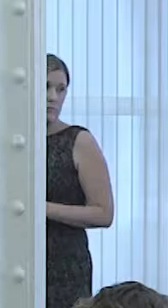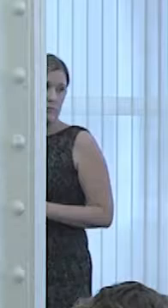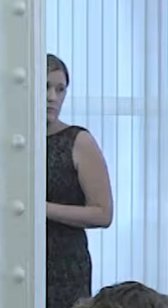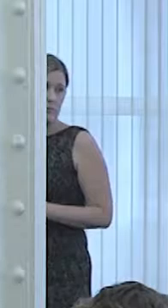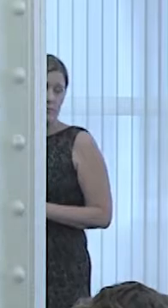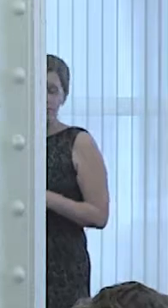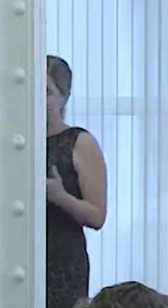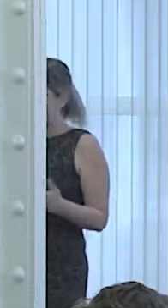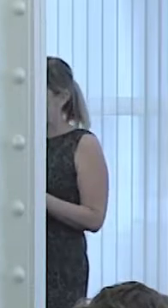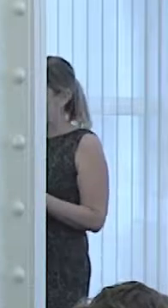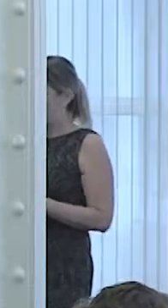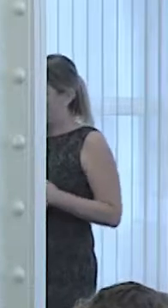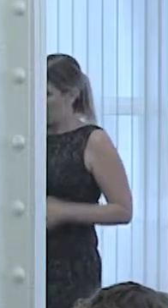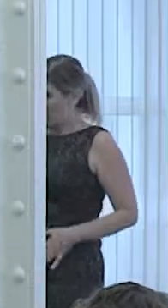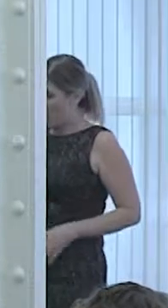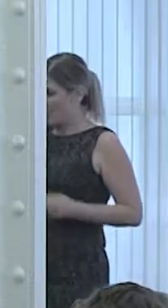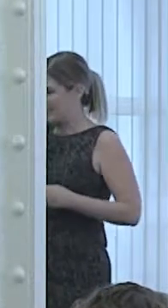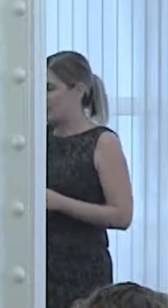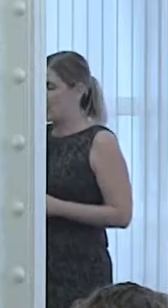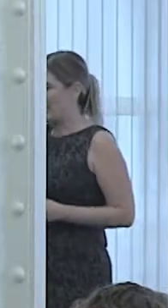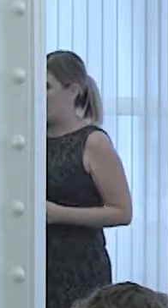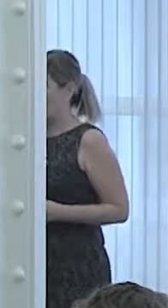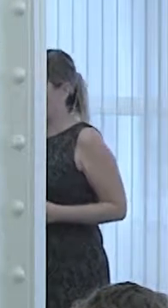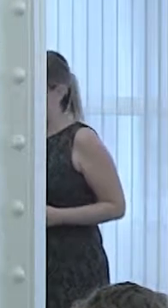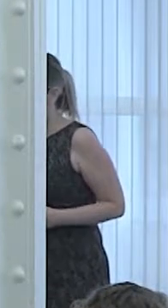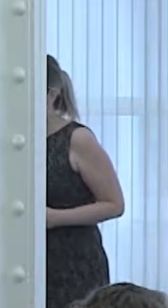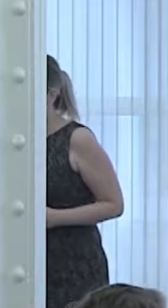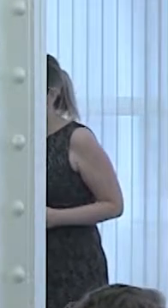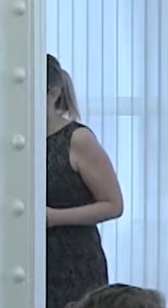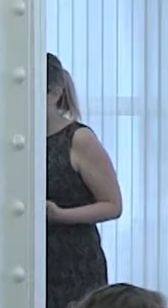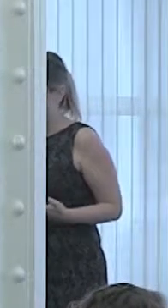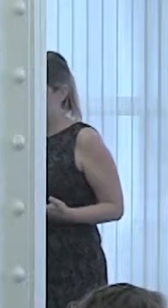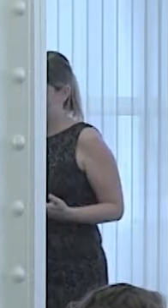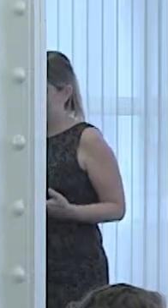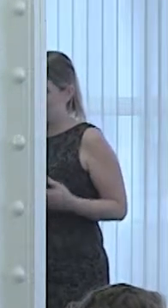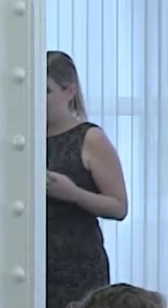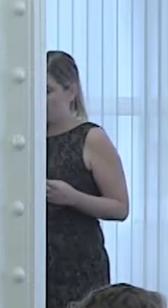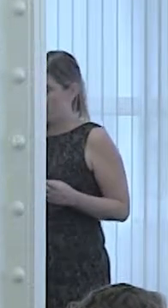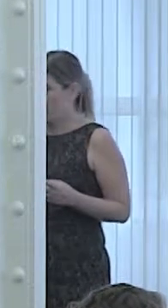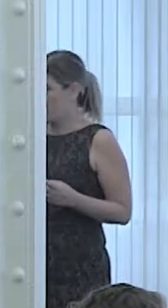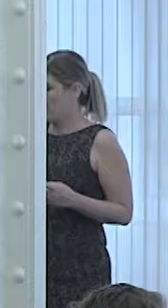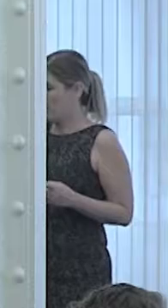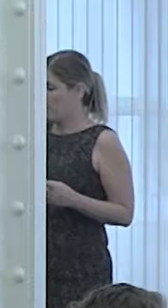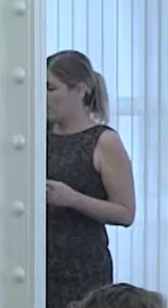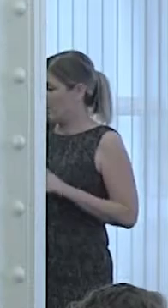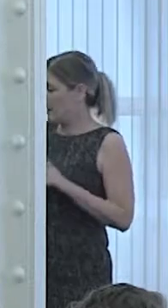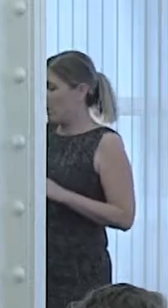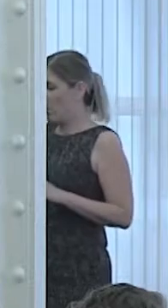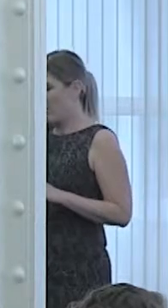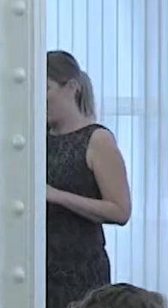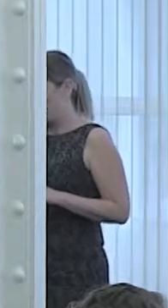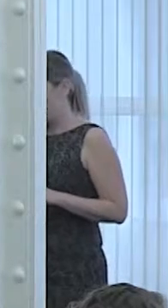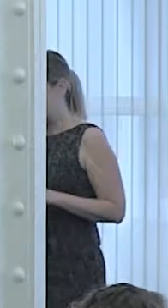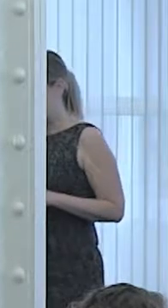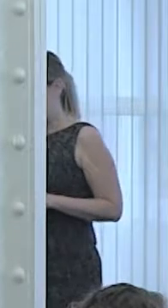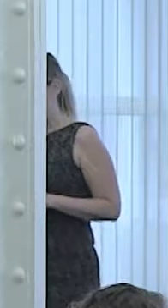disabled bodies are considered undesirable. And that it's okay for other folks to fetishize our bodies,